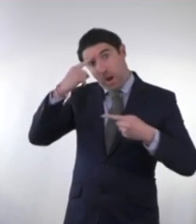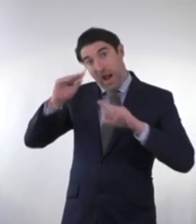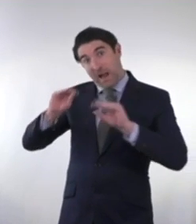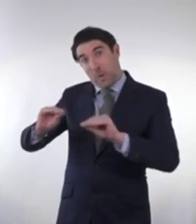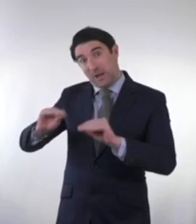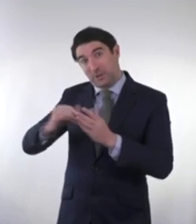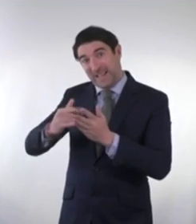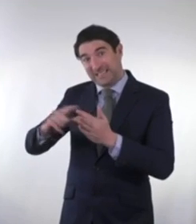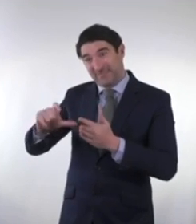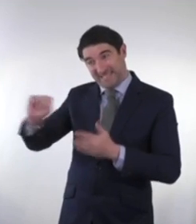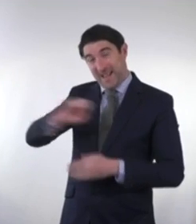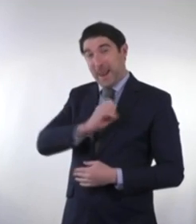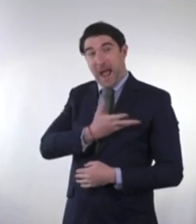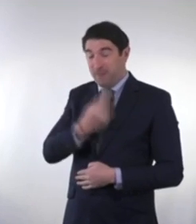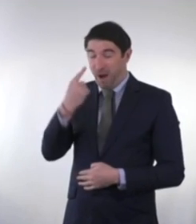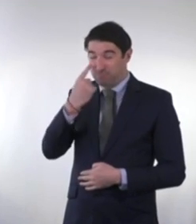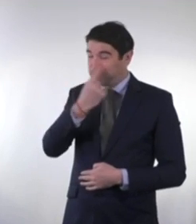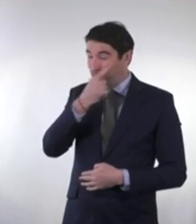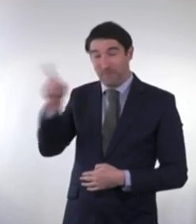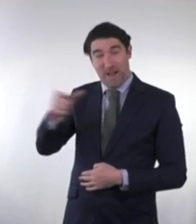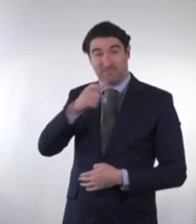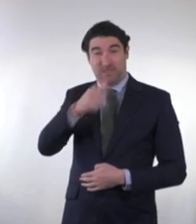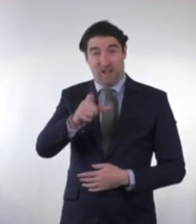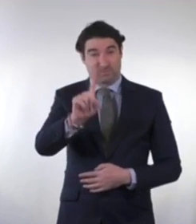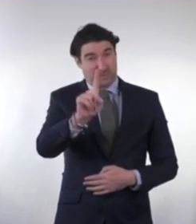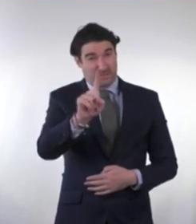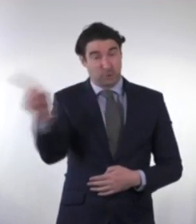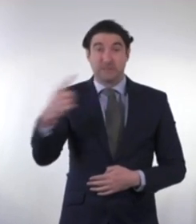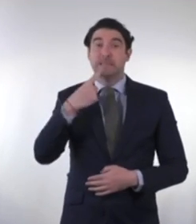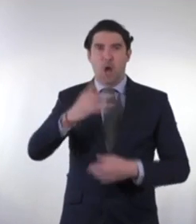what the Chancellor is trying to do. As I have just told the House,